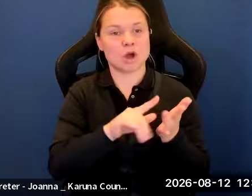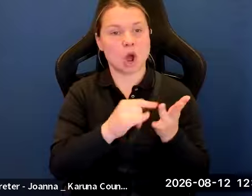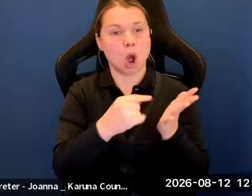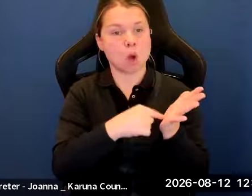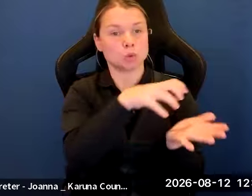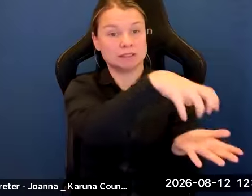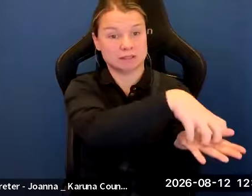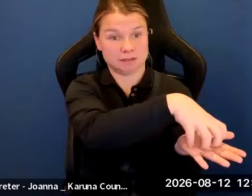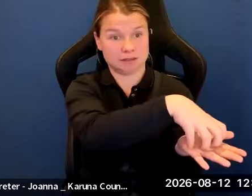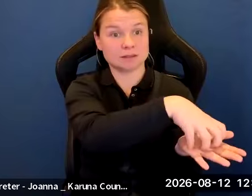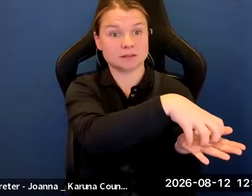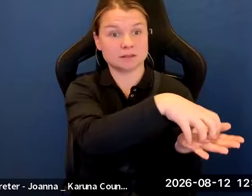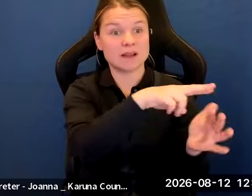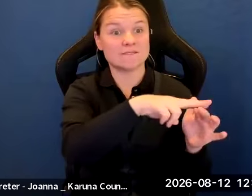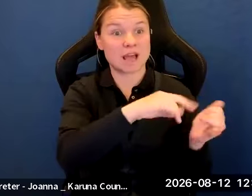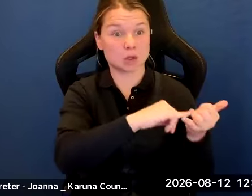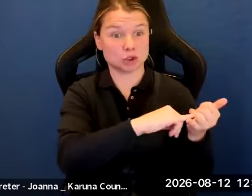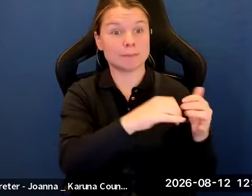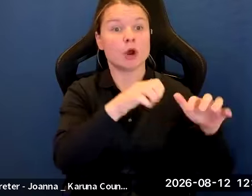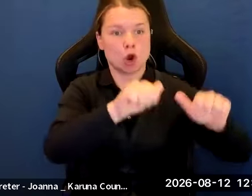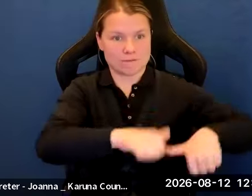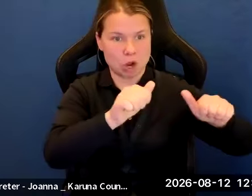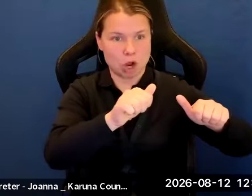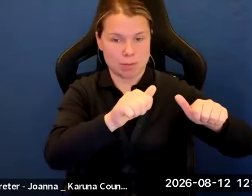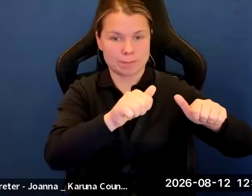. To receive the Fellowship you will need to have a host